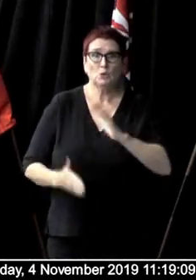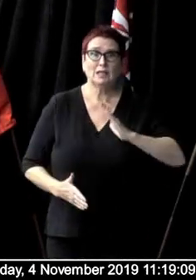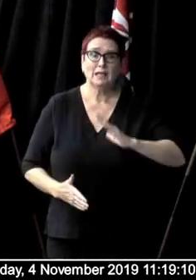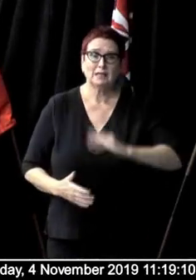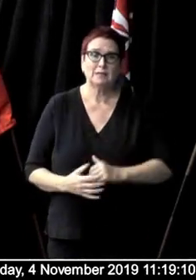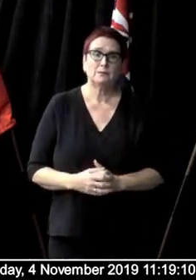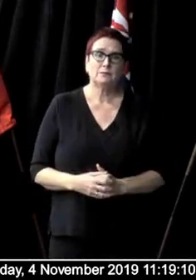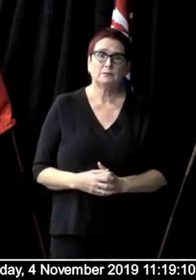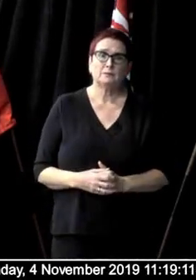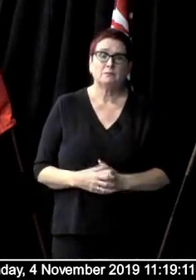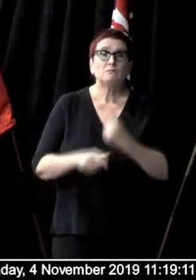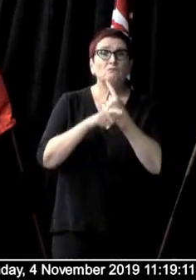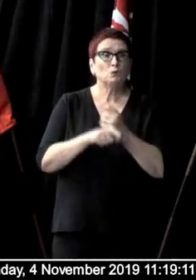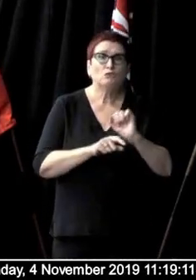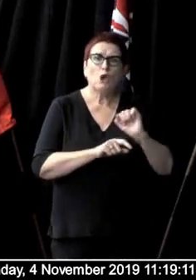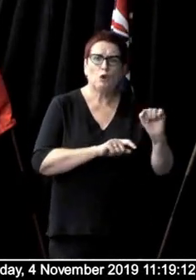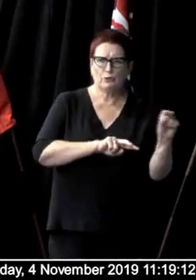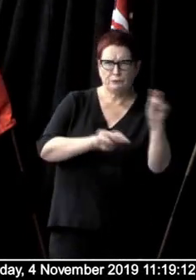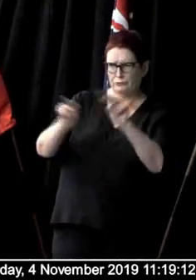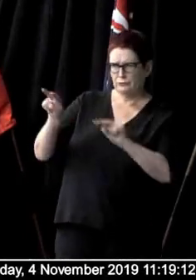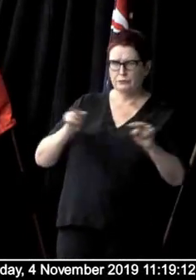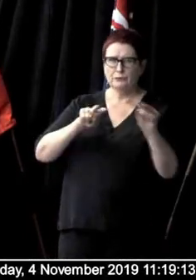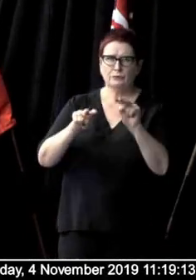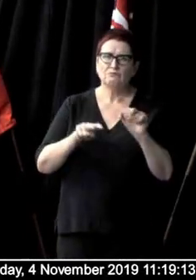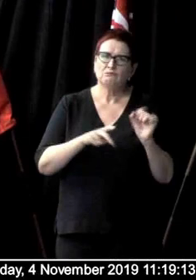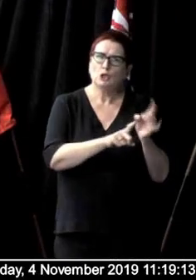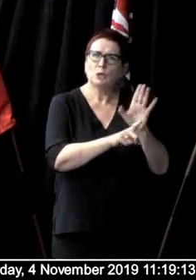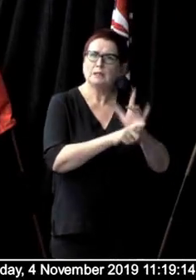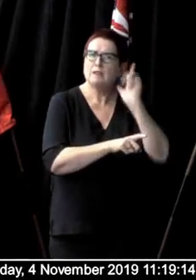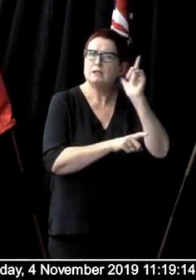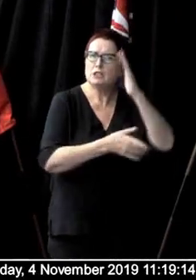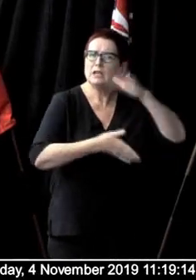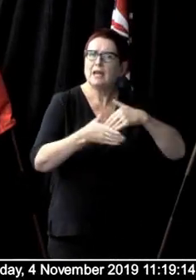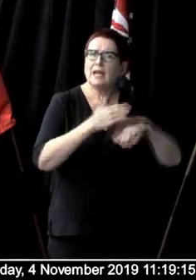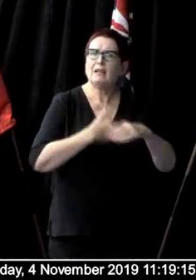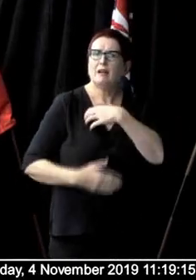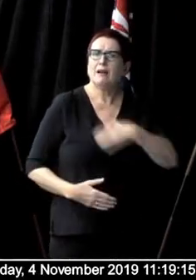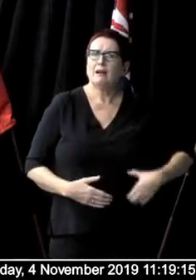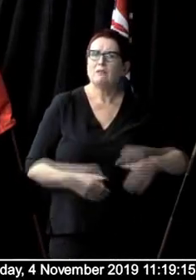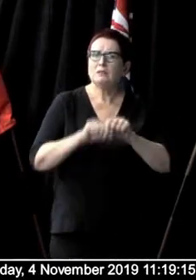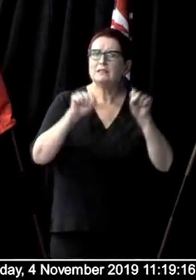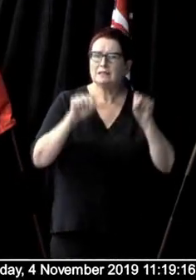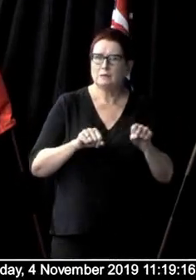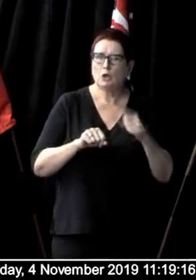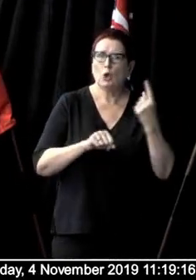She will also speak of her own observations as a teacher in the state system, working with students with a 30 disability.